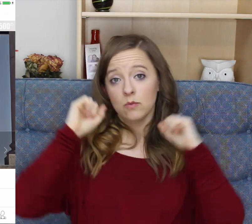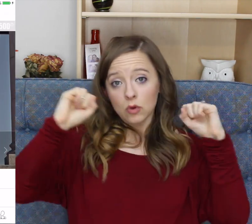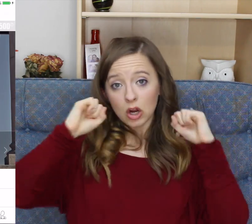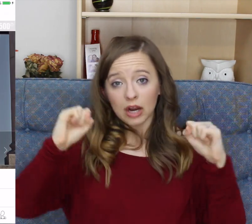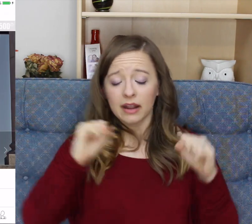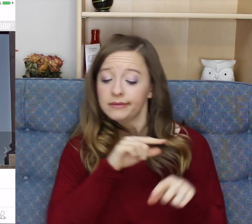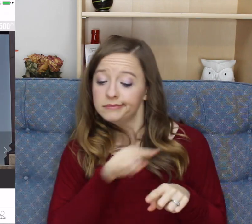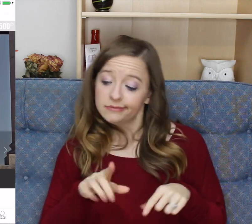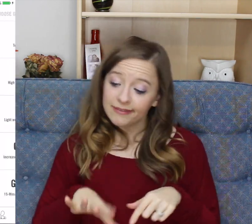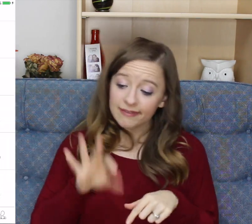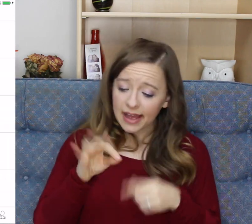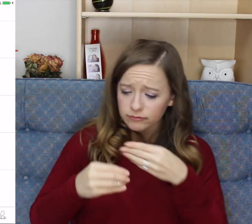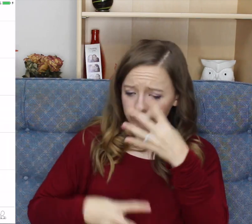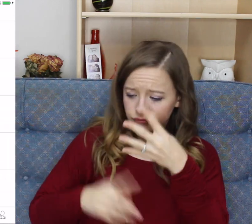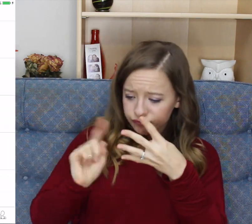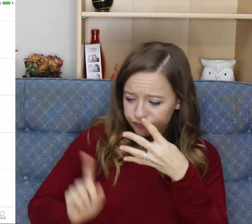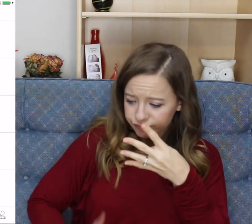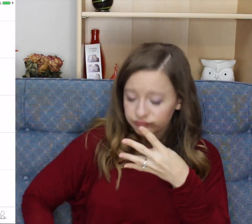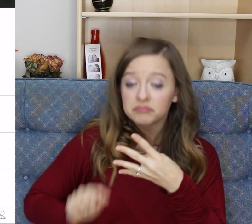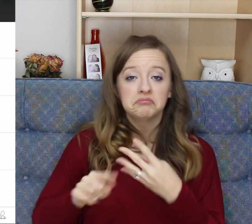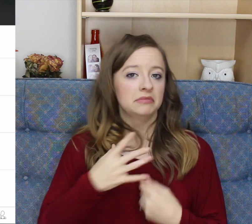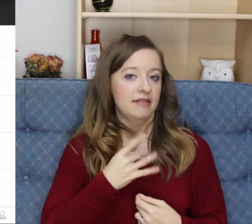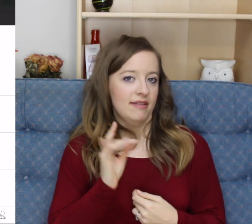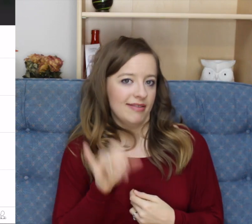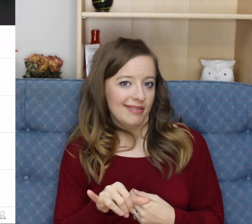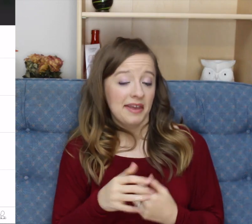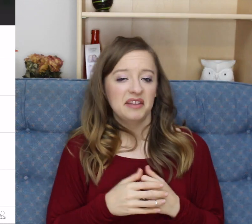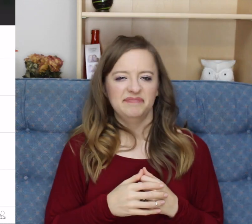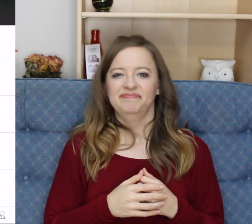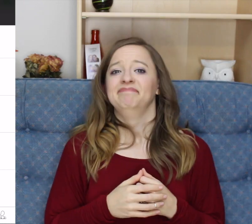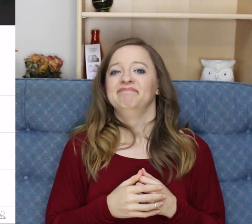workout in there. I can find workouts. I really like that.